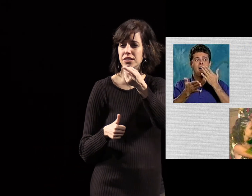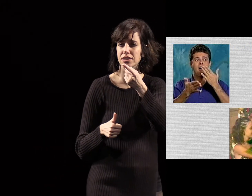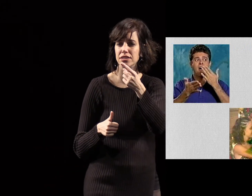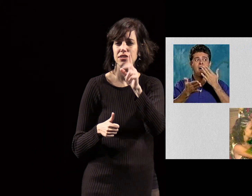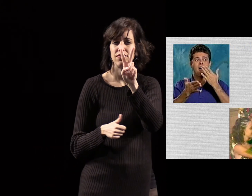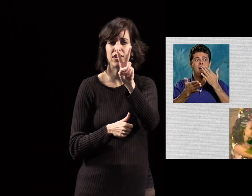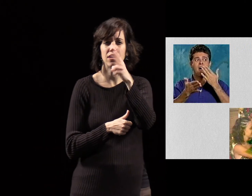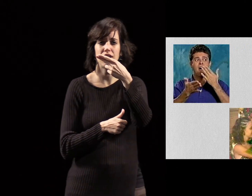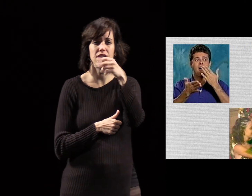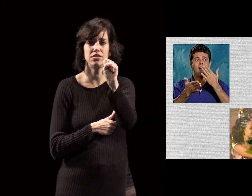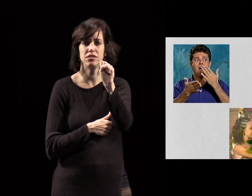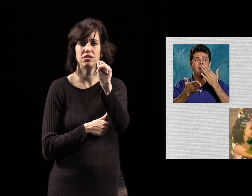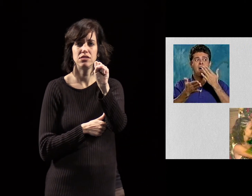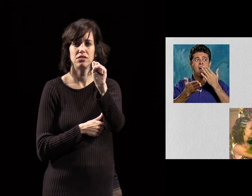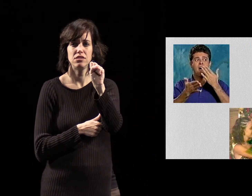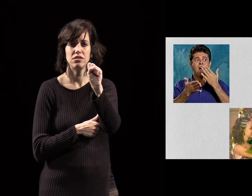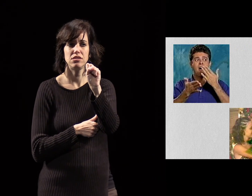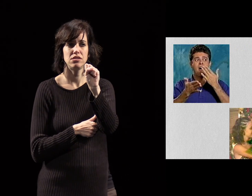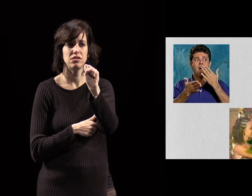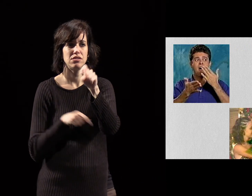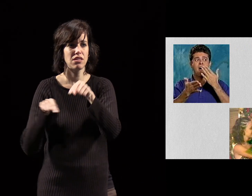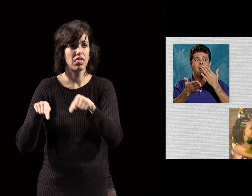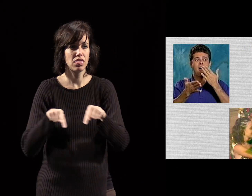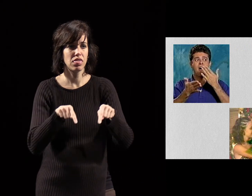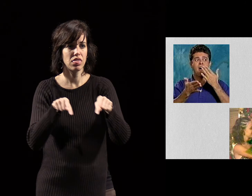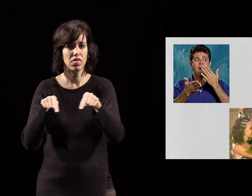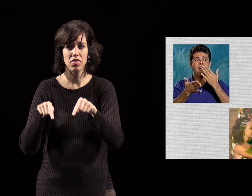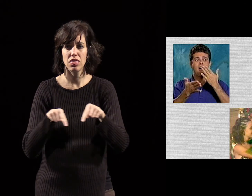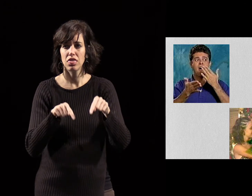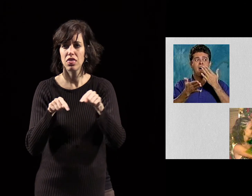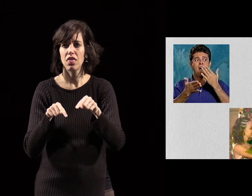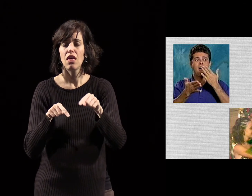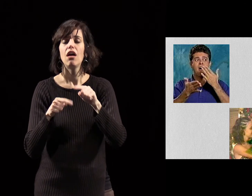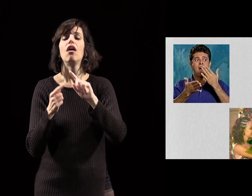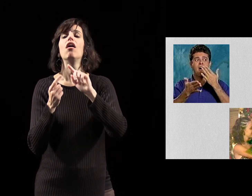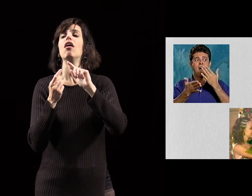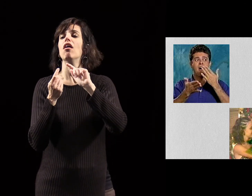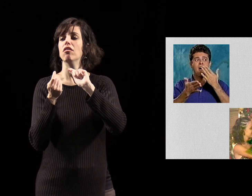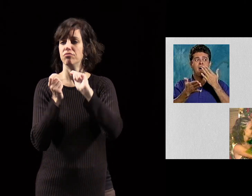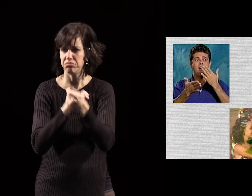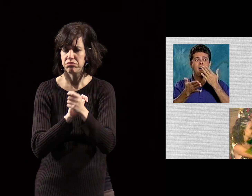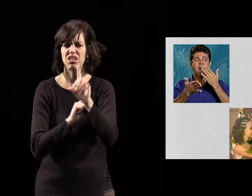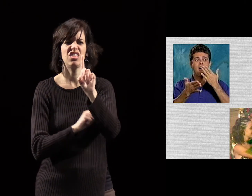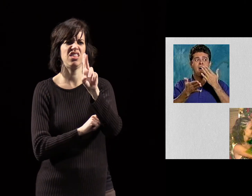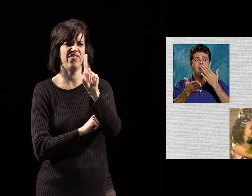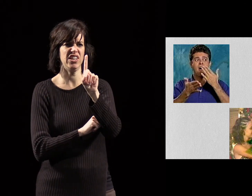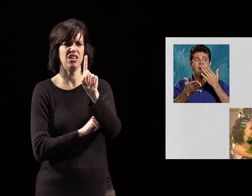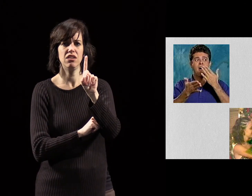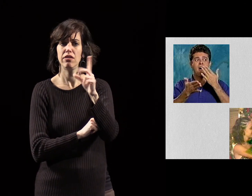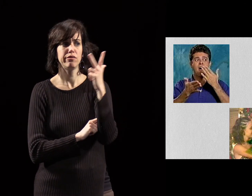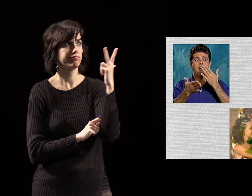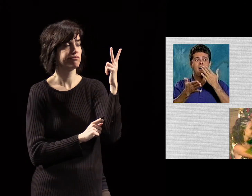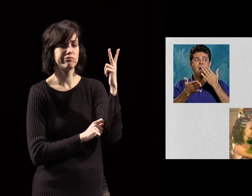Now, remember I had mentioned I worked off of VHS tapes and then I switched over to DVDs,